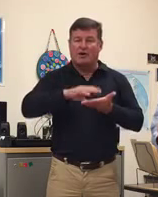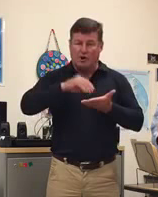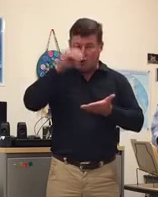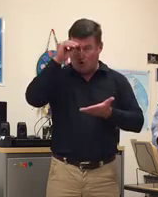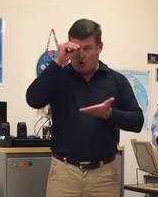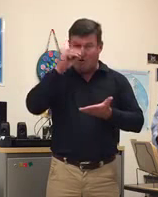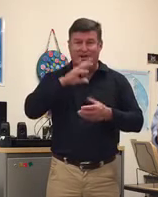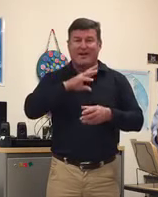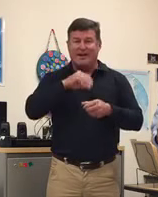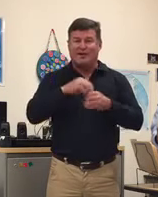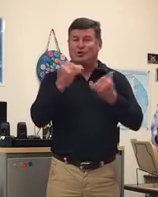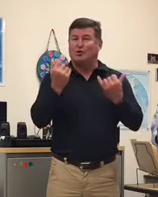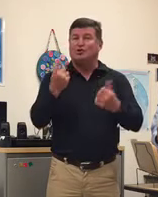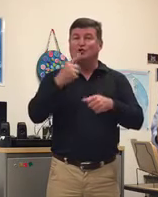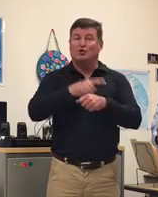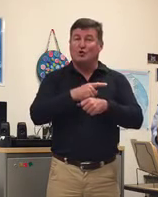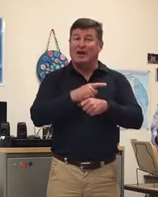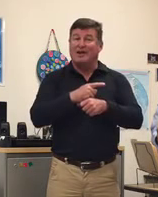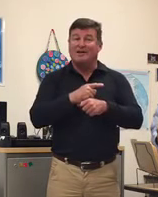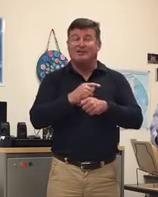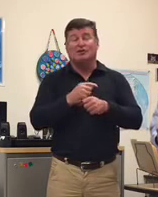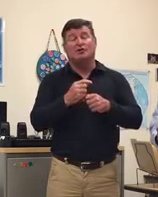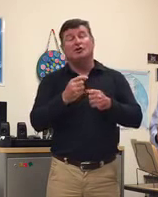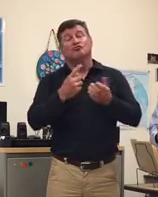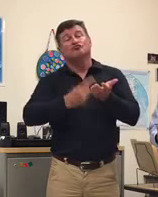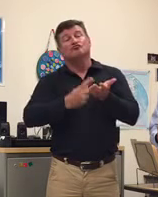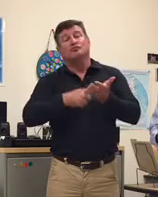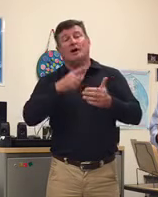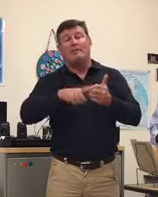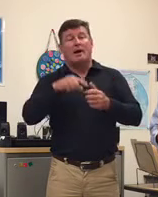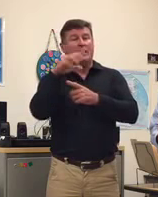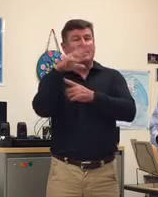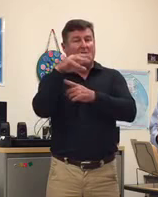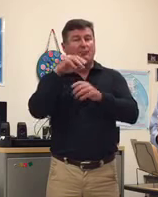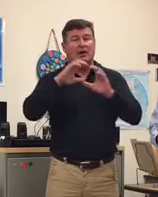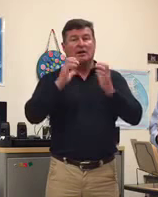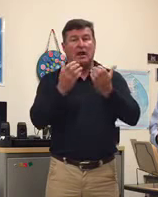lunch and learn series, including today's session on cameras in the classroom.